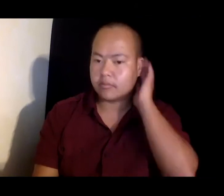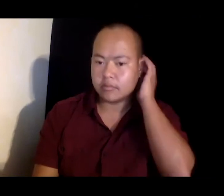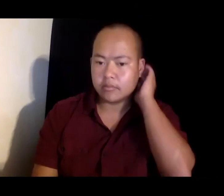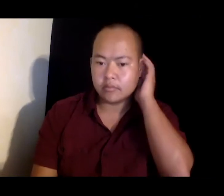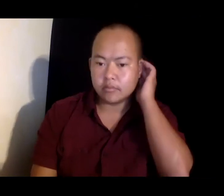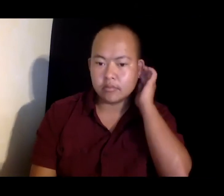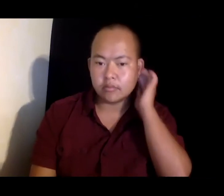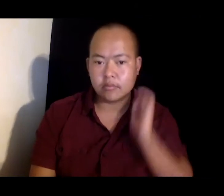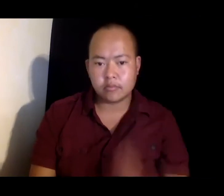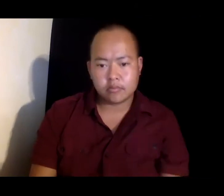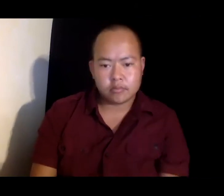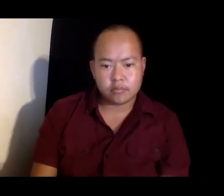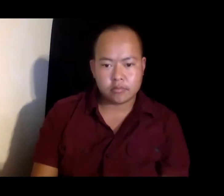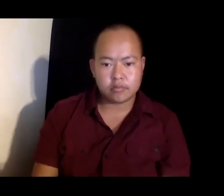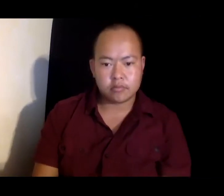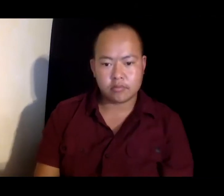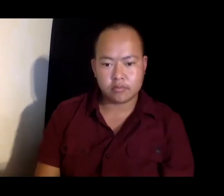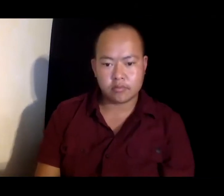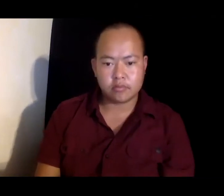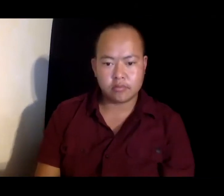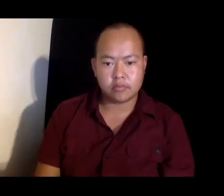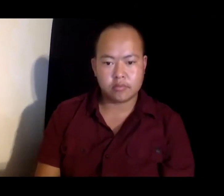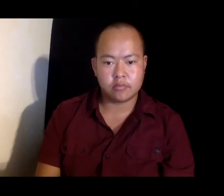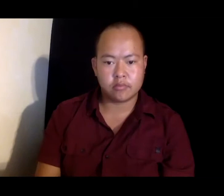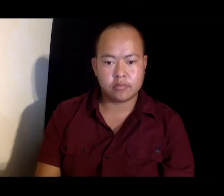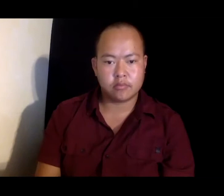specific clients that were excellent workers,